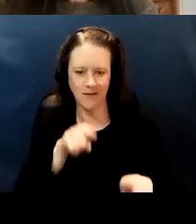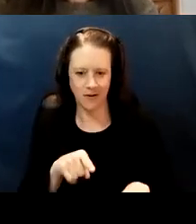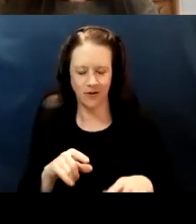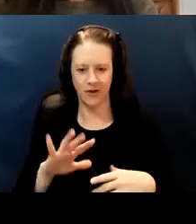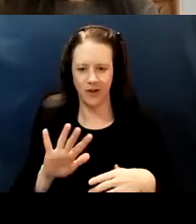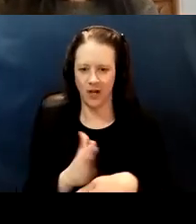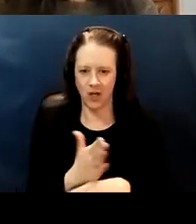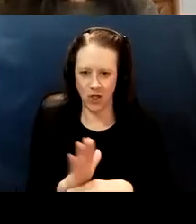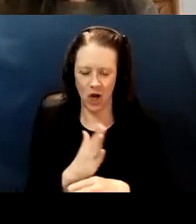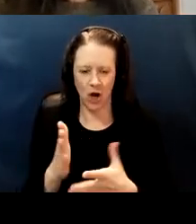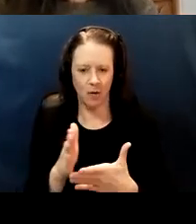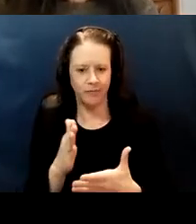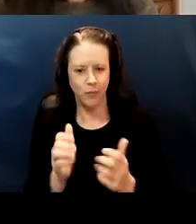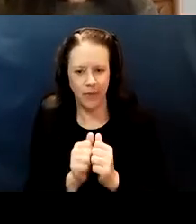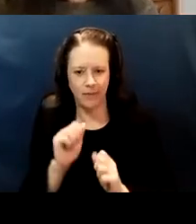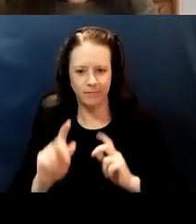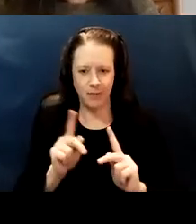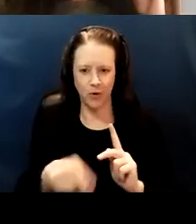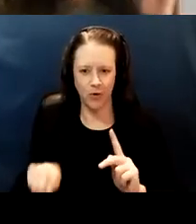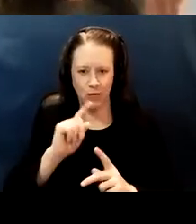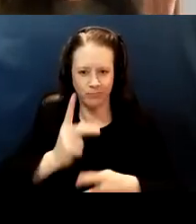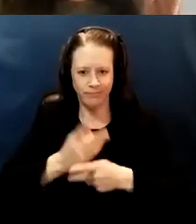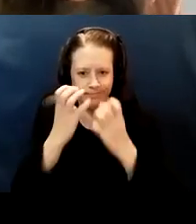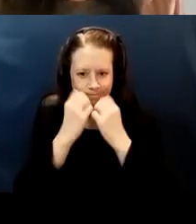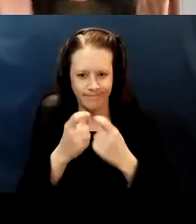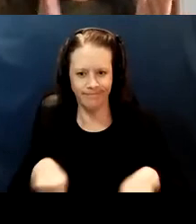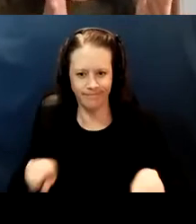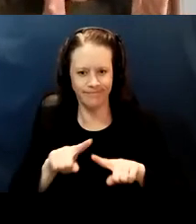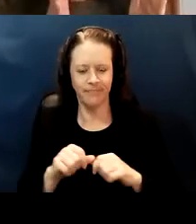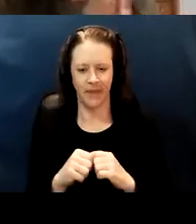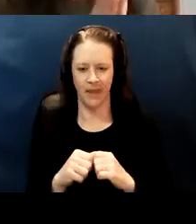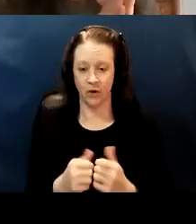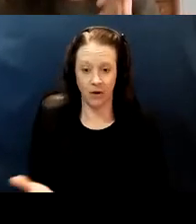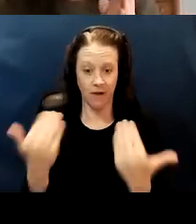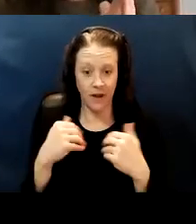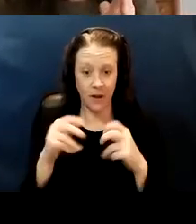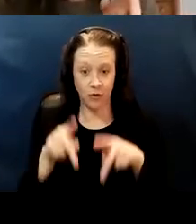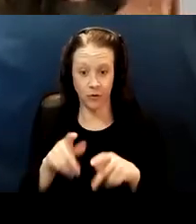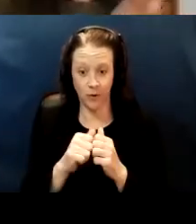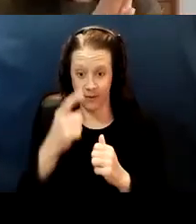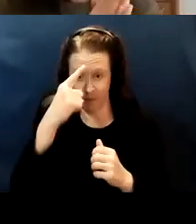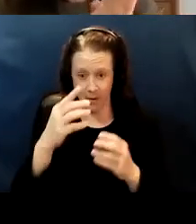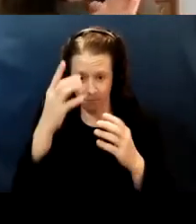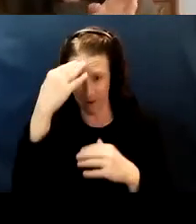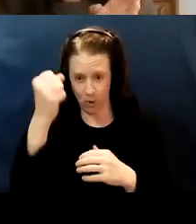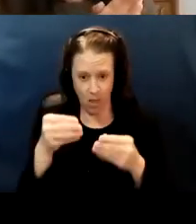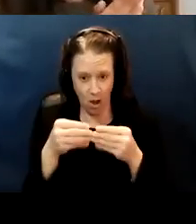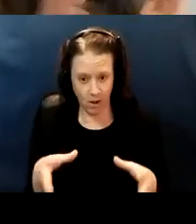So these programs are specifically inviting someone with memory loss to join in with the person that helps take care of them, so